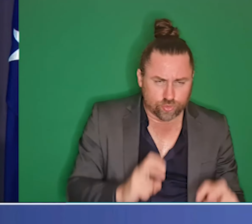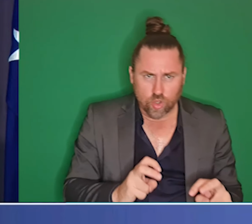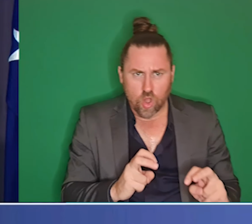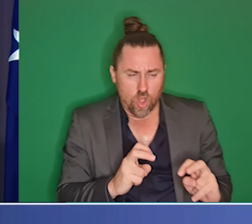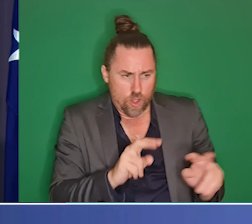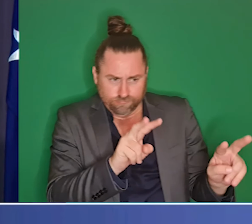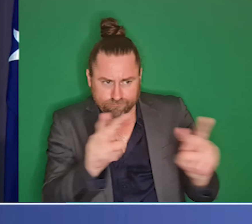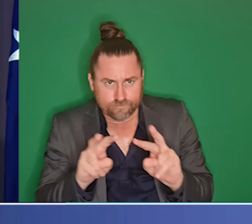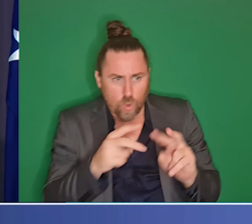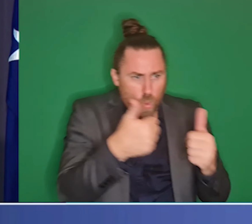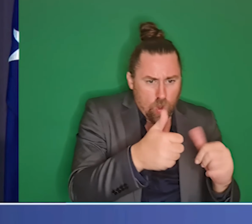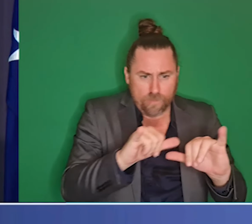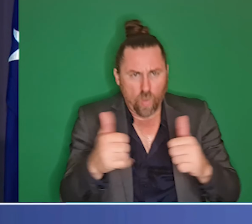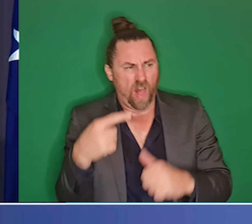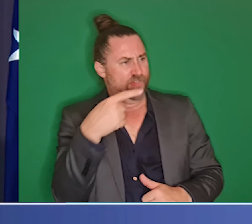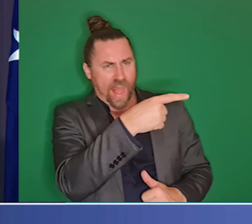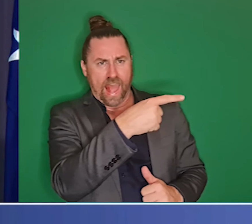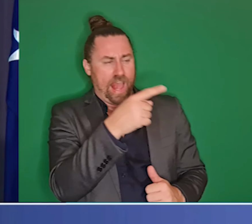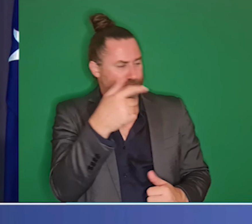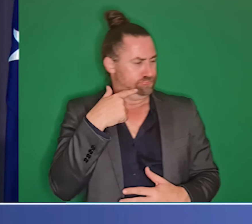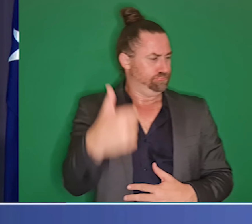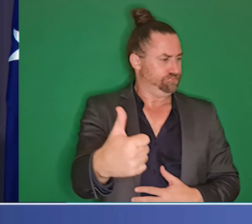certainly in Australia, we are of one voice.